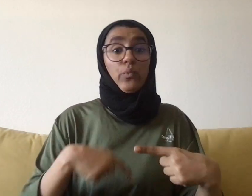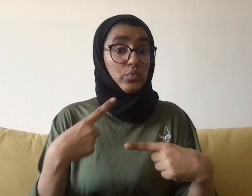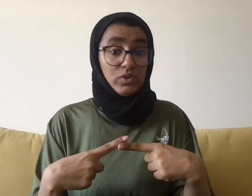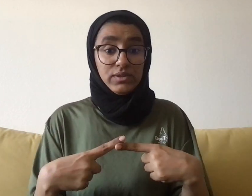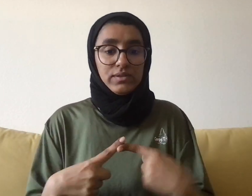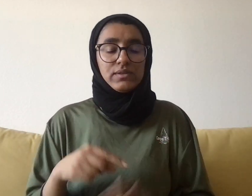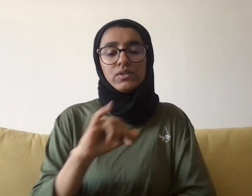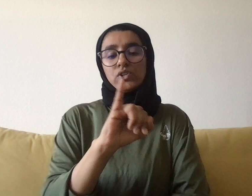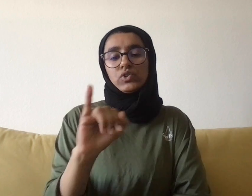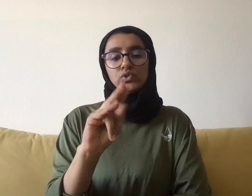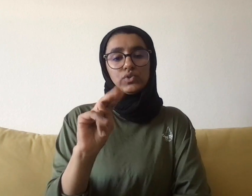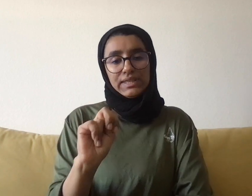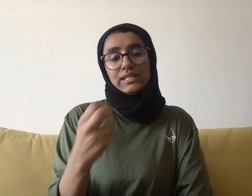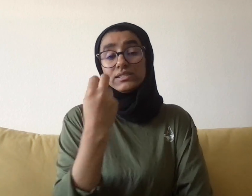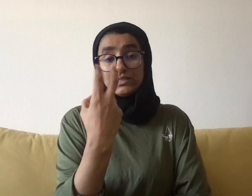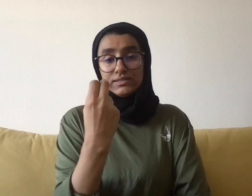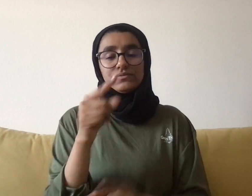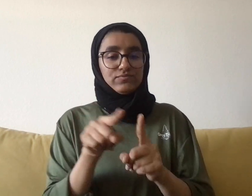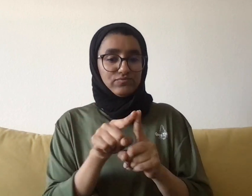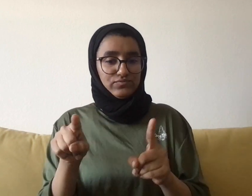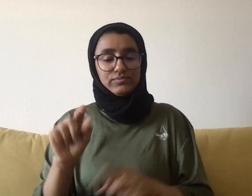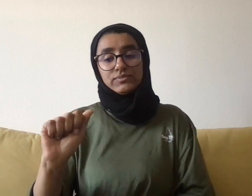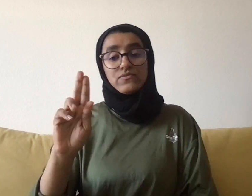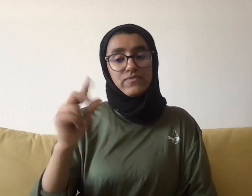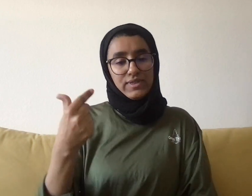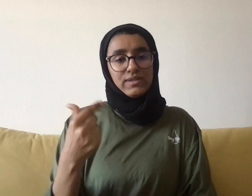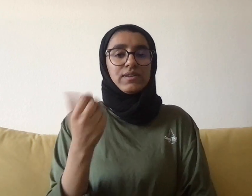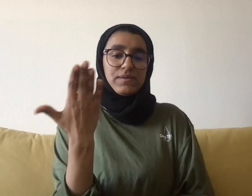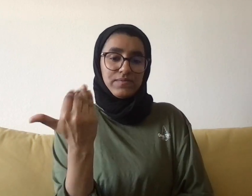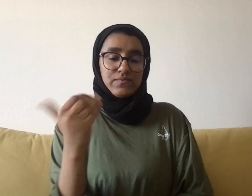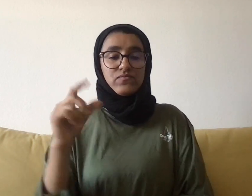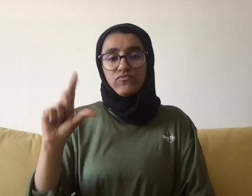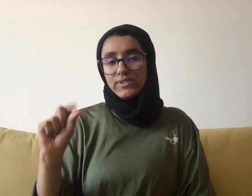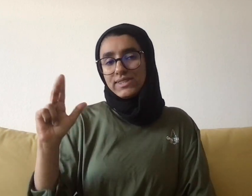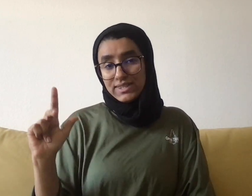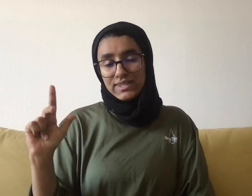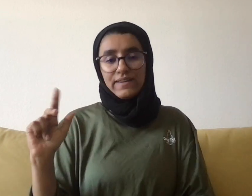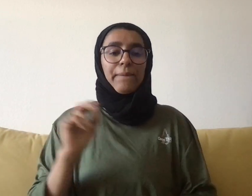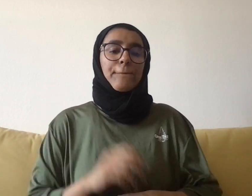Program Dates: June 12th - August 15, 2023